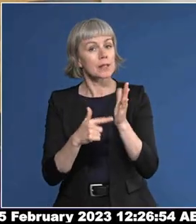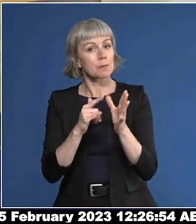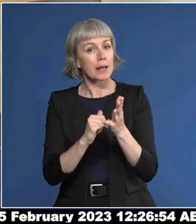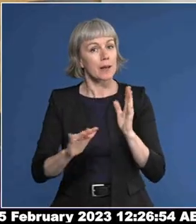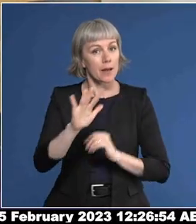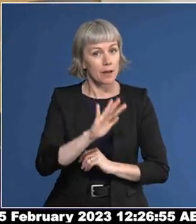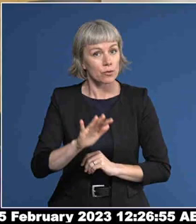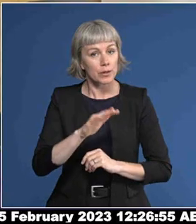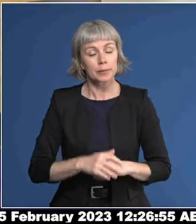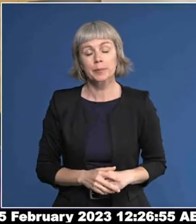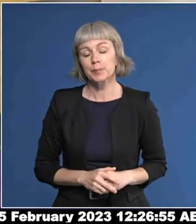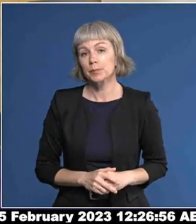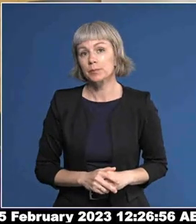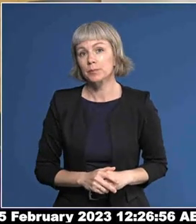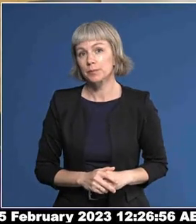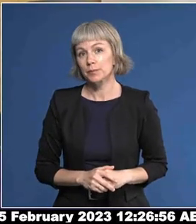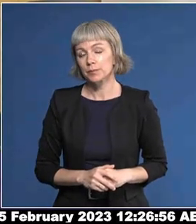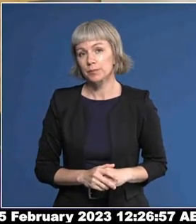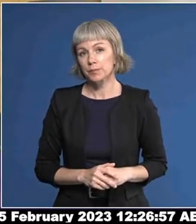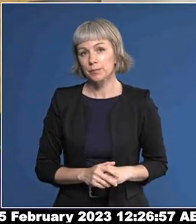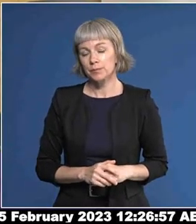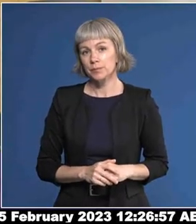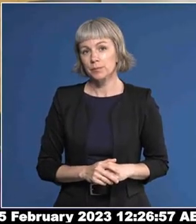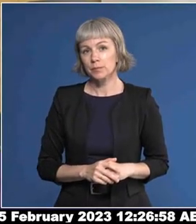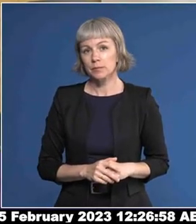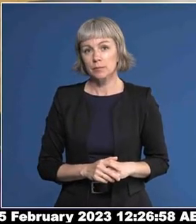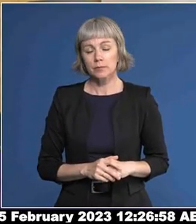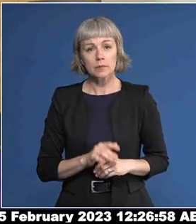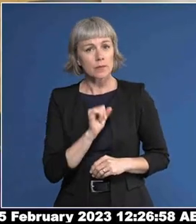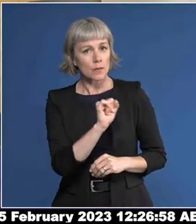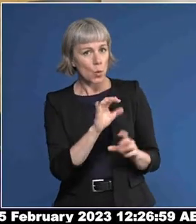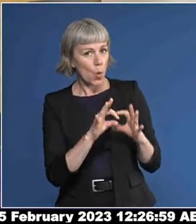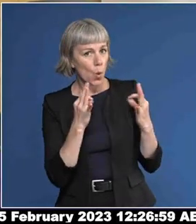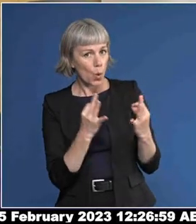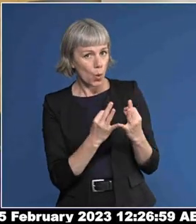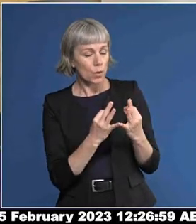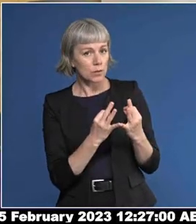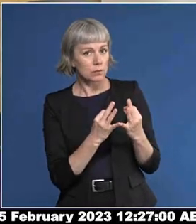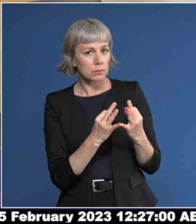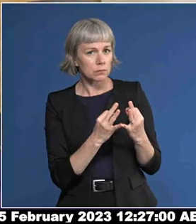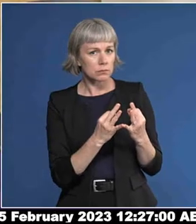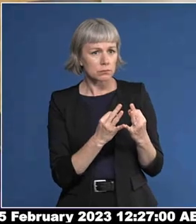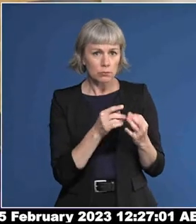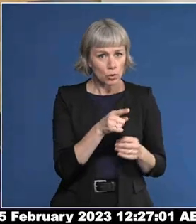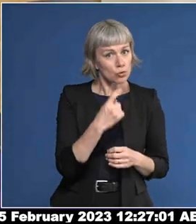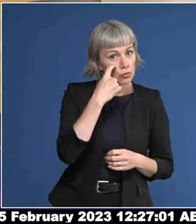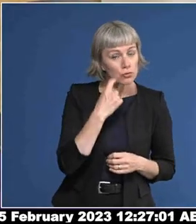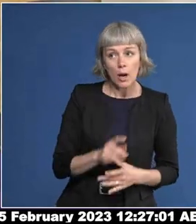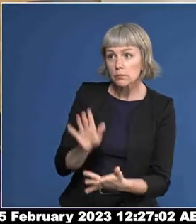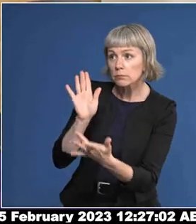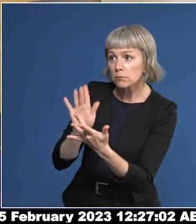To what extent has Coastal reached out to some of the advocacy groups, like Speak Up or